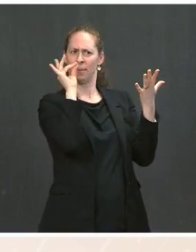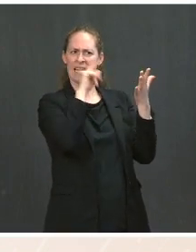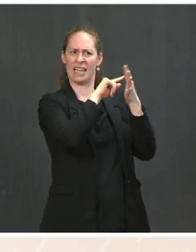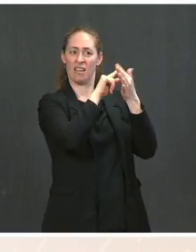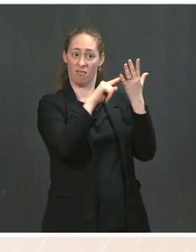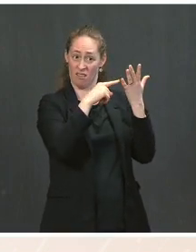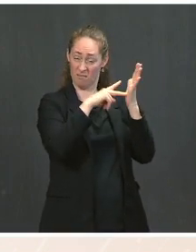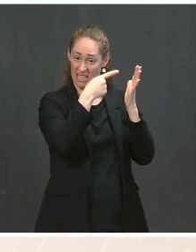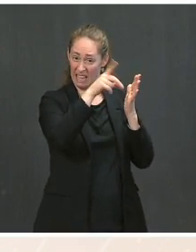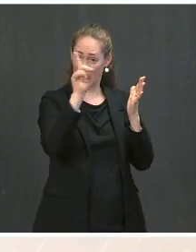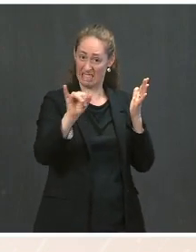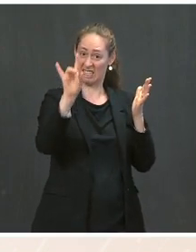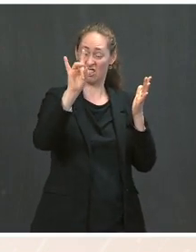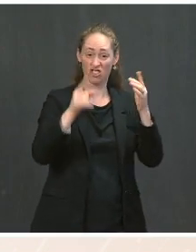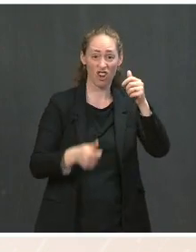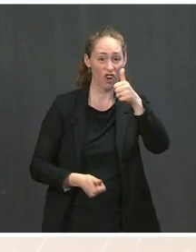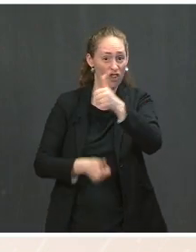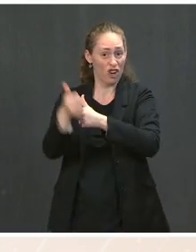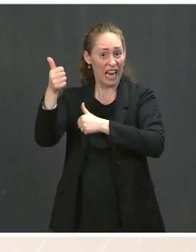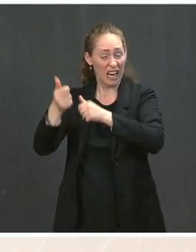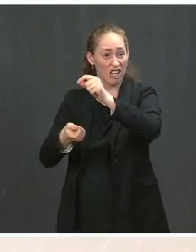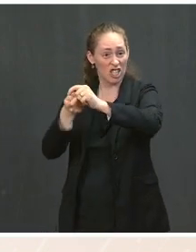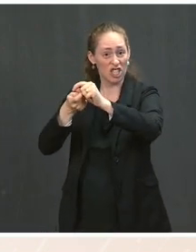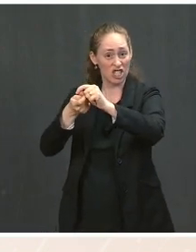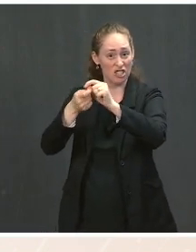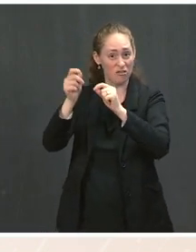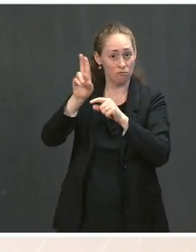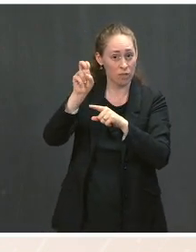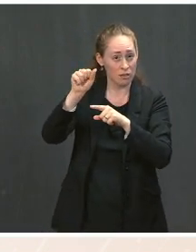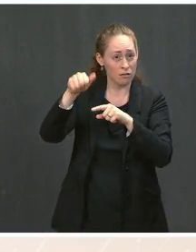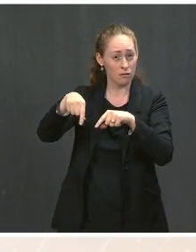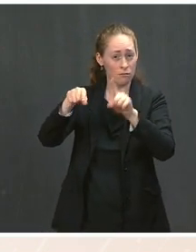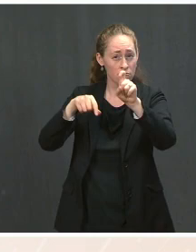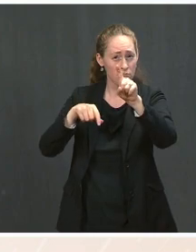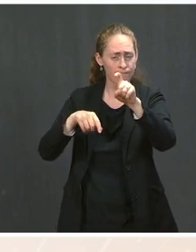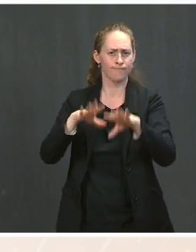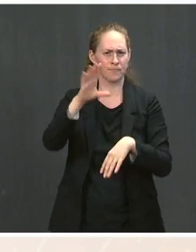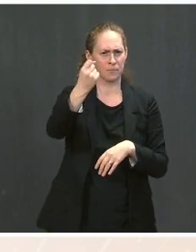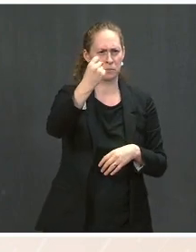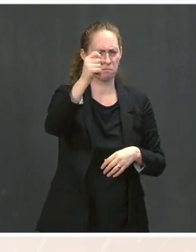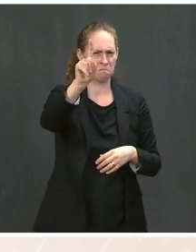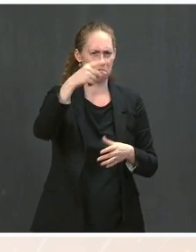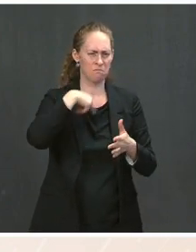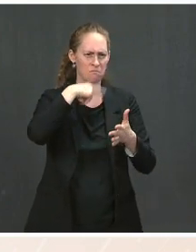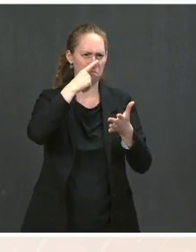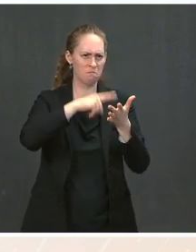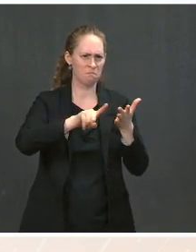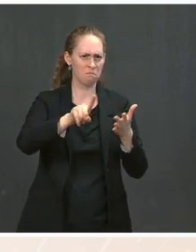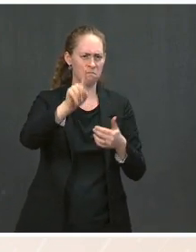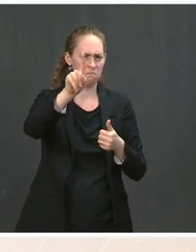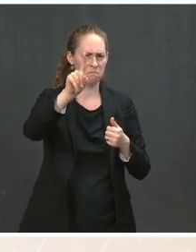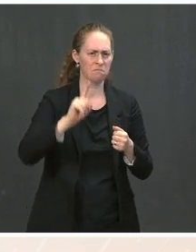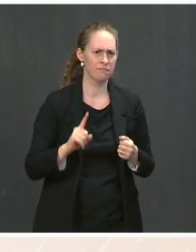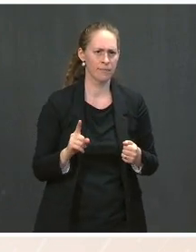let me see, I probably have more specifics on this here, Jeff. One moment. If not, I can also get you connected